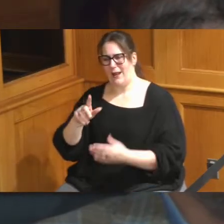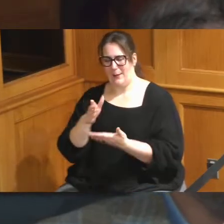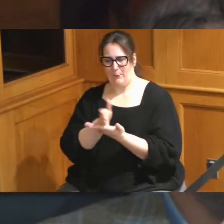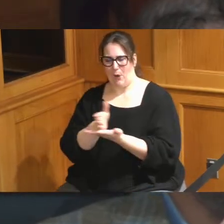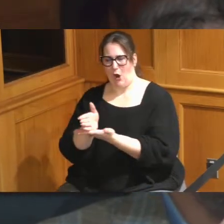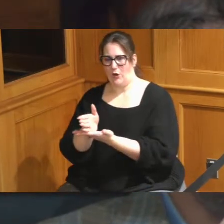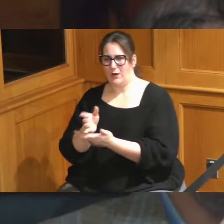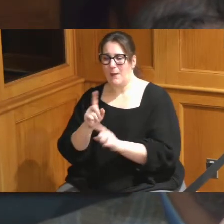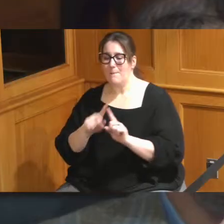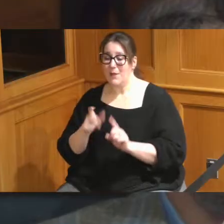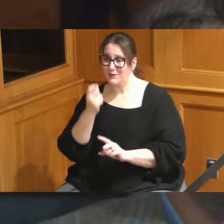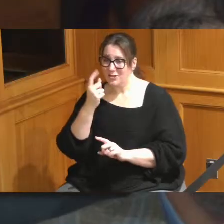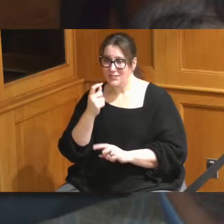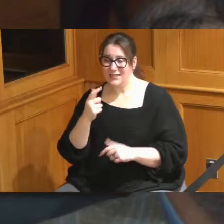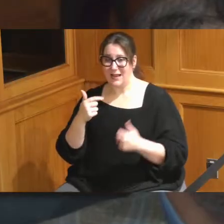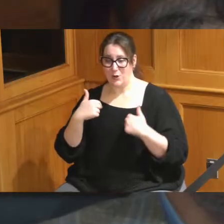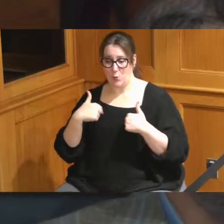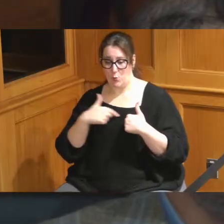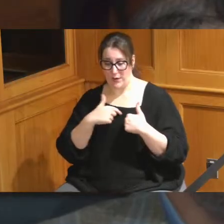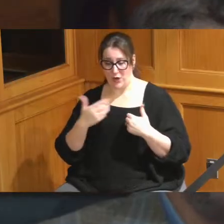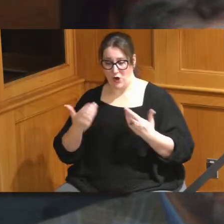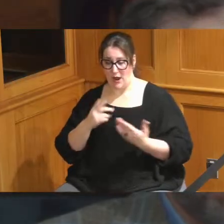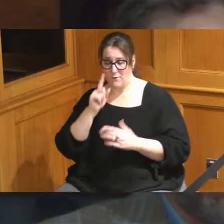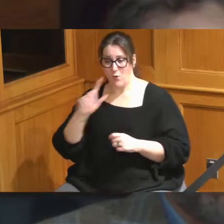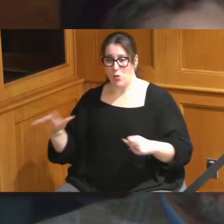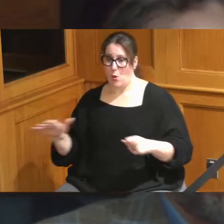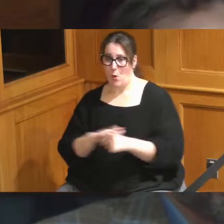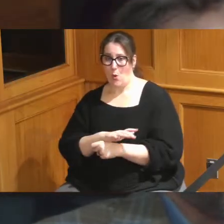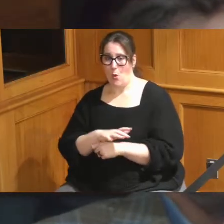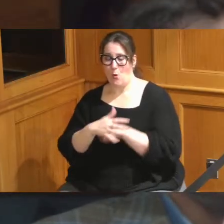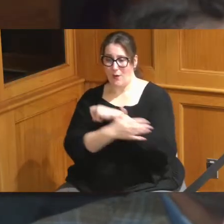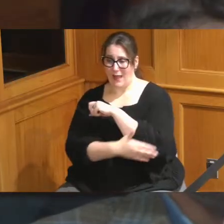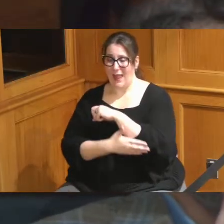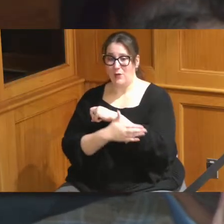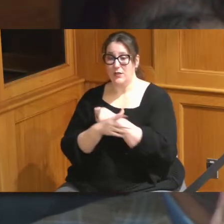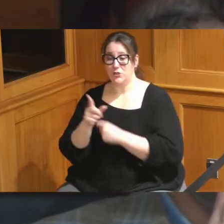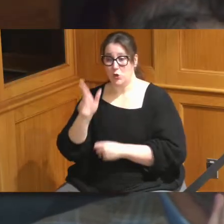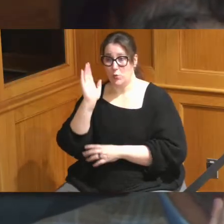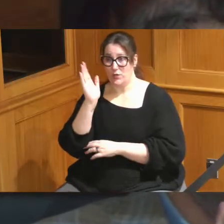But we're hired to look at the whole county. And so when your presentation is over, we will now